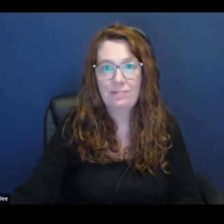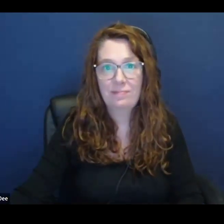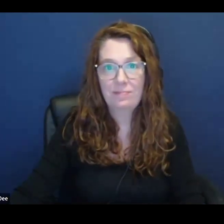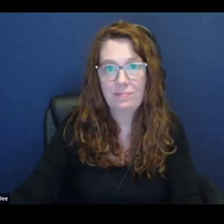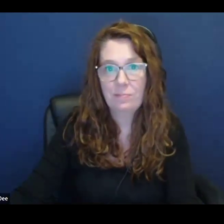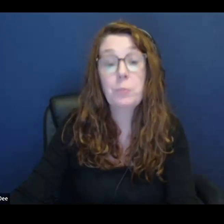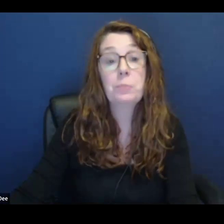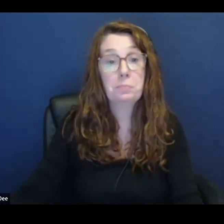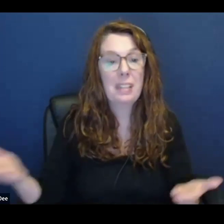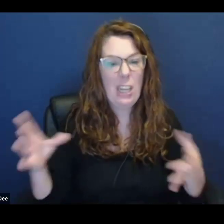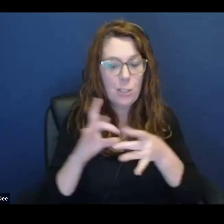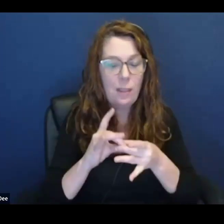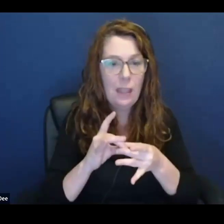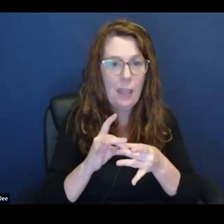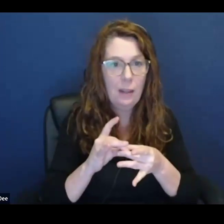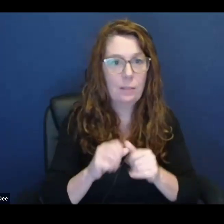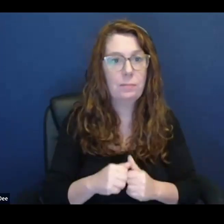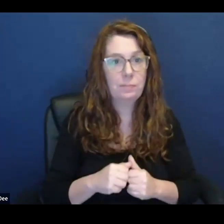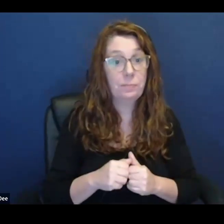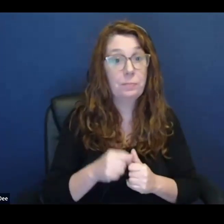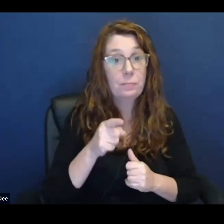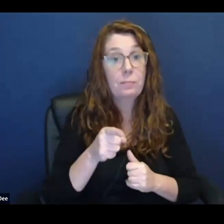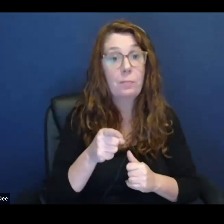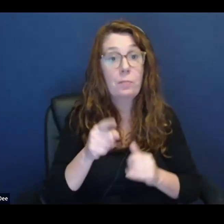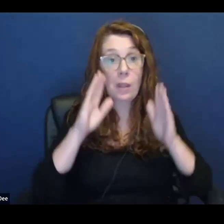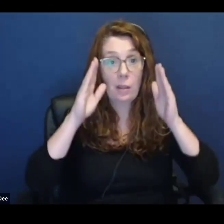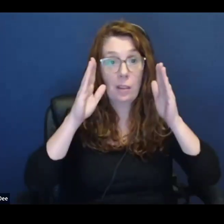Here's the link to the final rule. the focus of the timelines for repatriation,